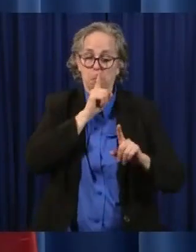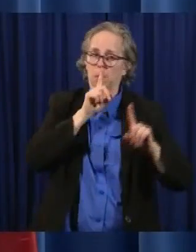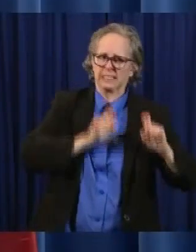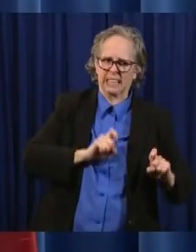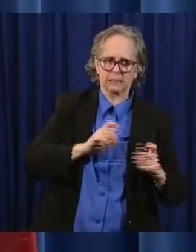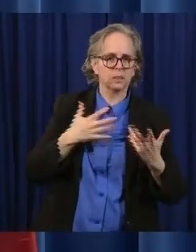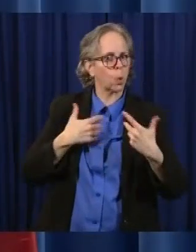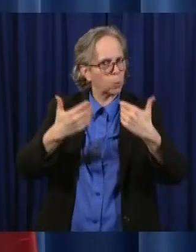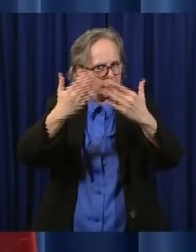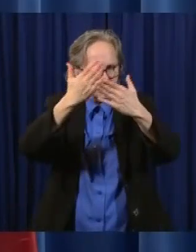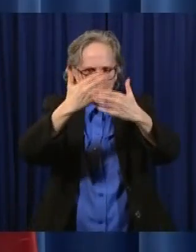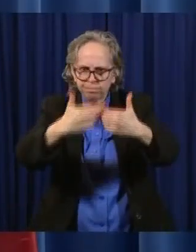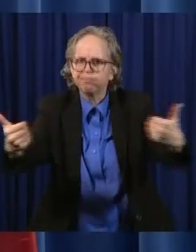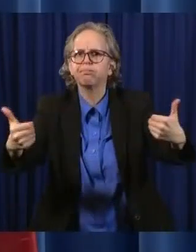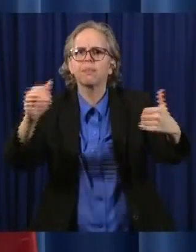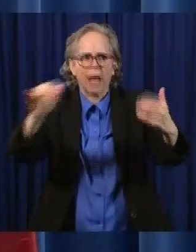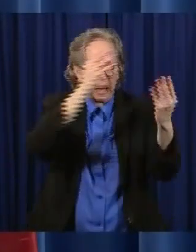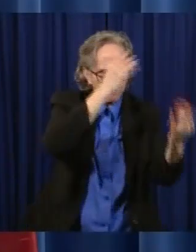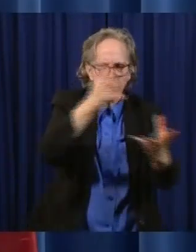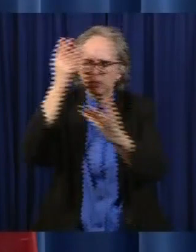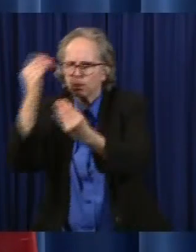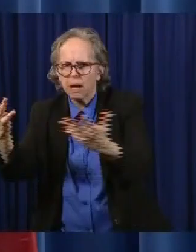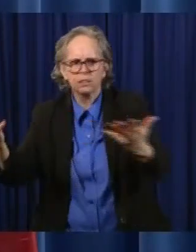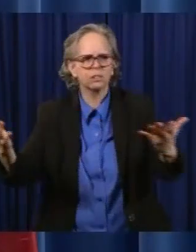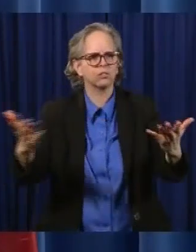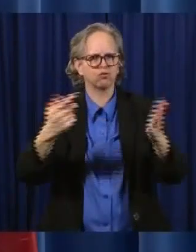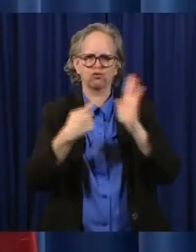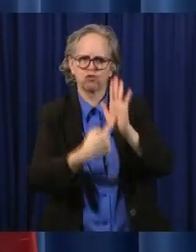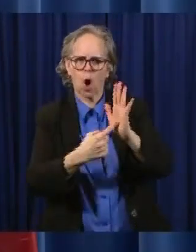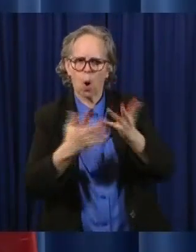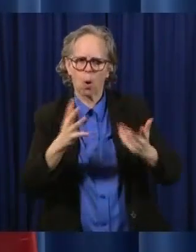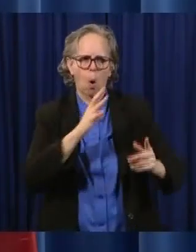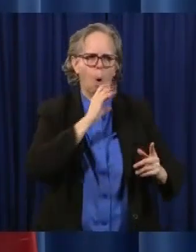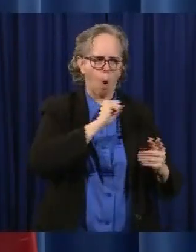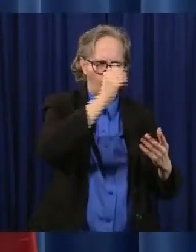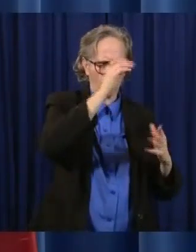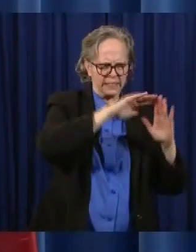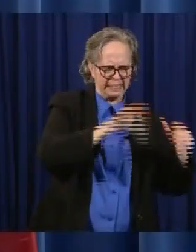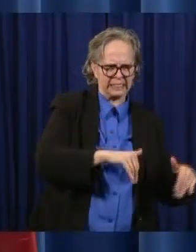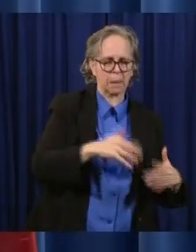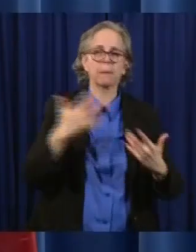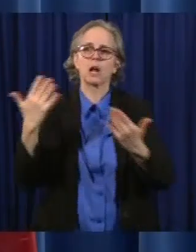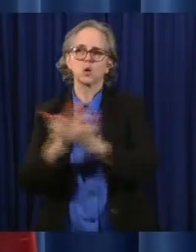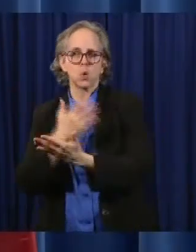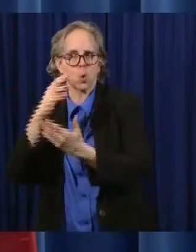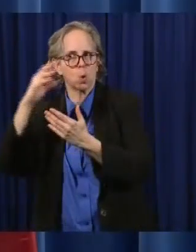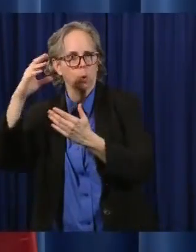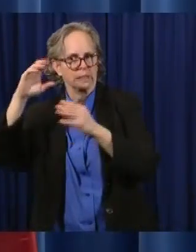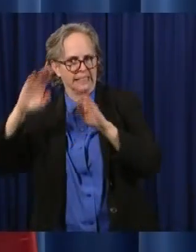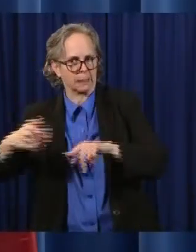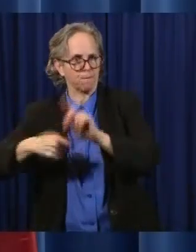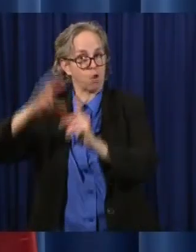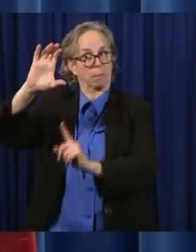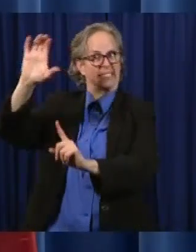NEW EXPANDED DEFINITION OF POSITIVE CASES THAT RELIES ON A CLINICAL DIAGNOSIS. AND AGAIN, WE SEPARATE THOSE